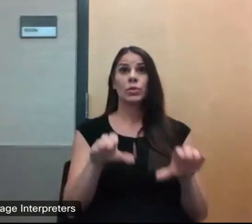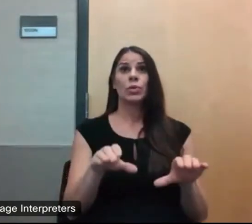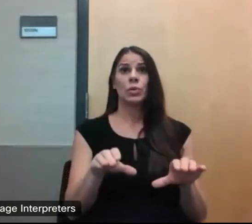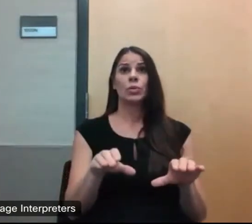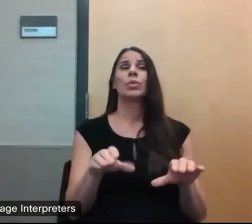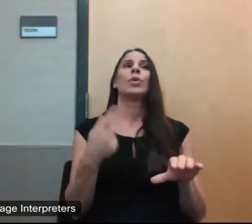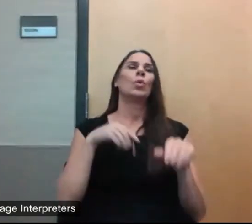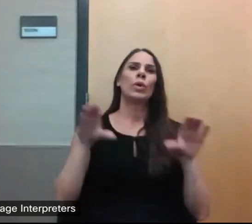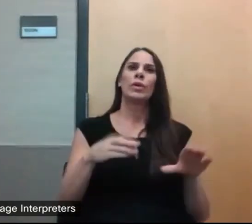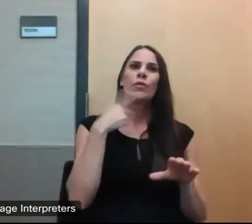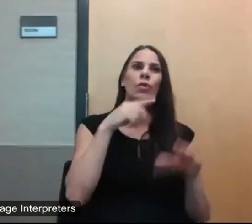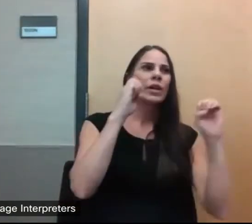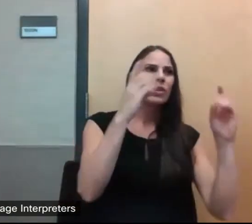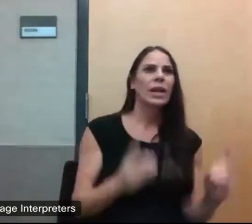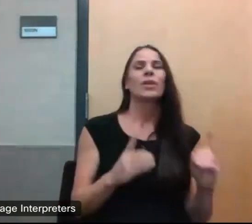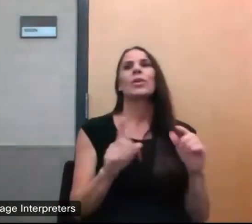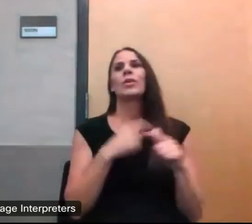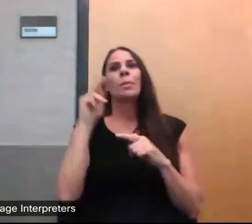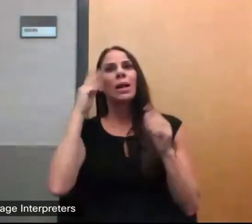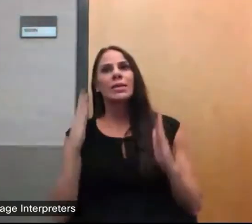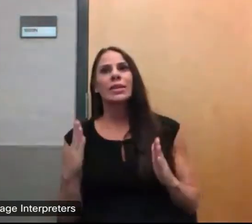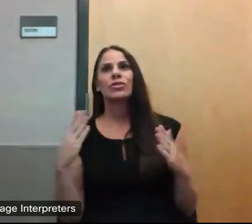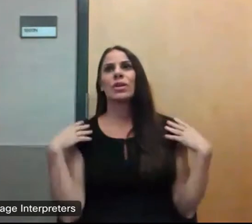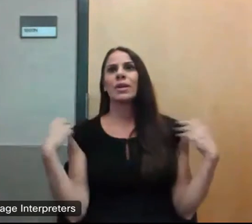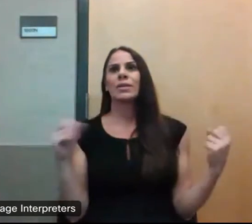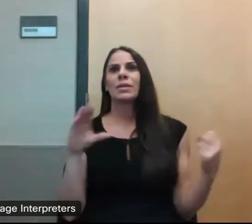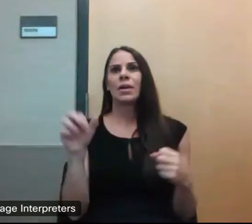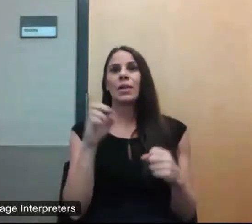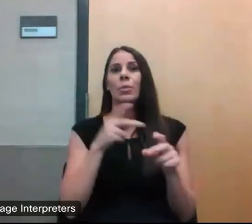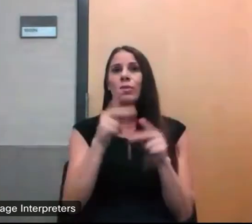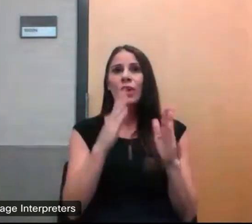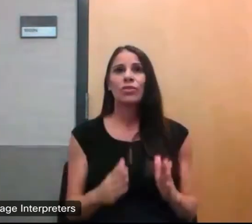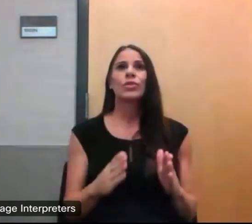educators and politicians and health care professionals and public health workers is